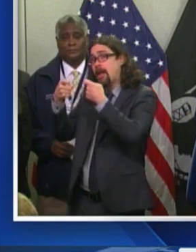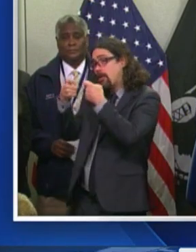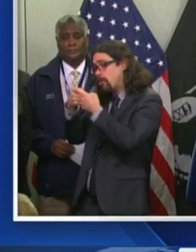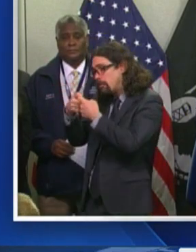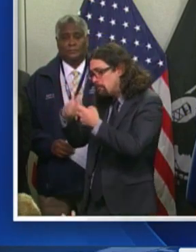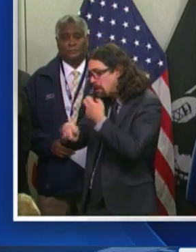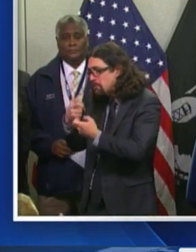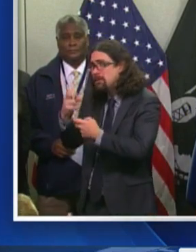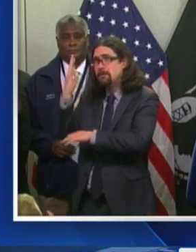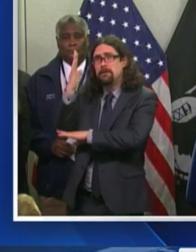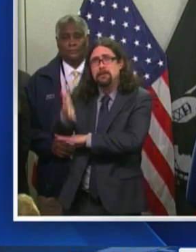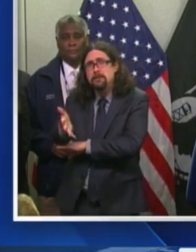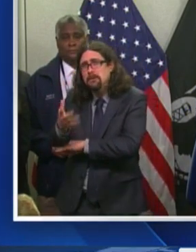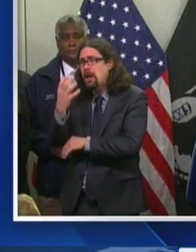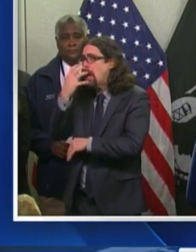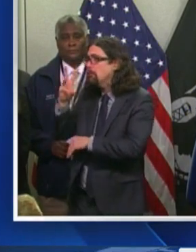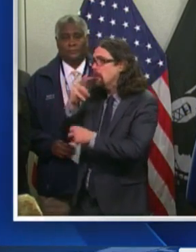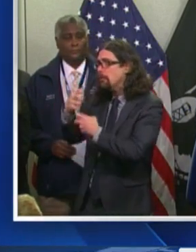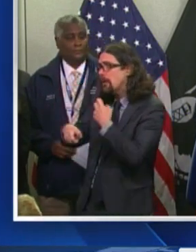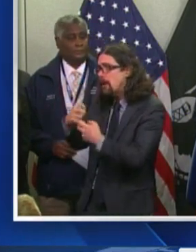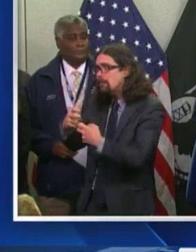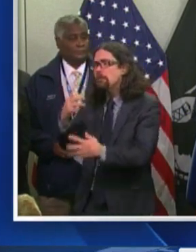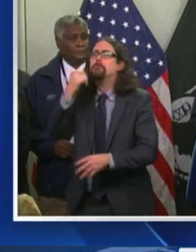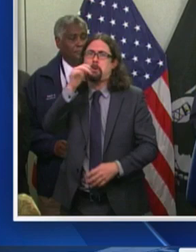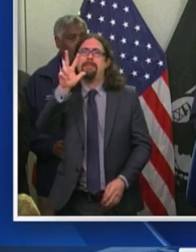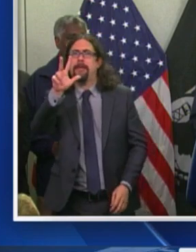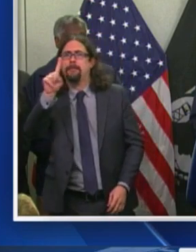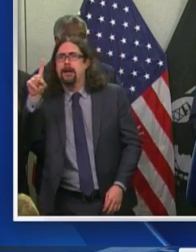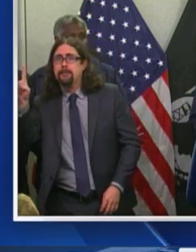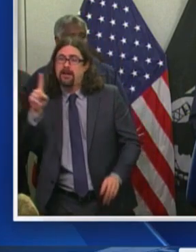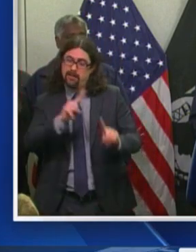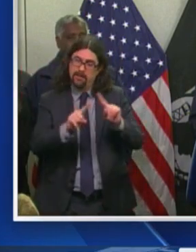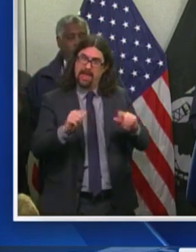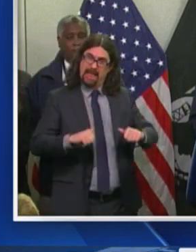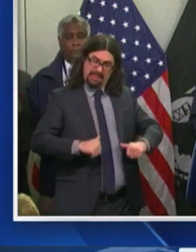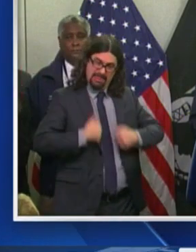CALL 311. BUT IF THERE IS AN EMERGENCY, ANY DANGER TO HUMAN LIFE, CALL